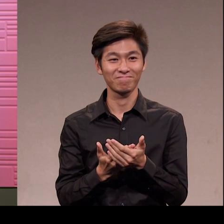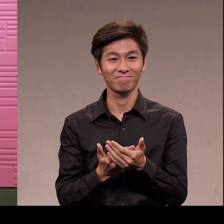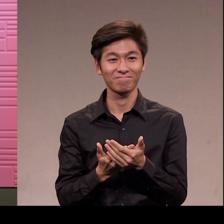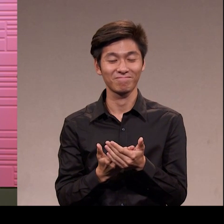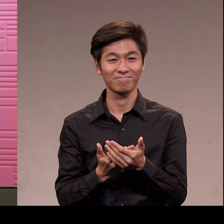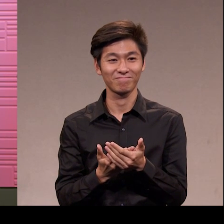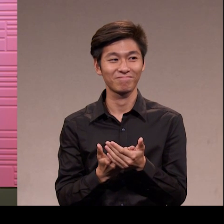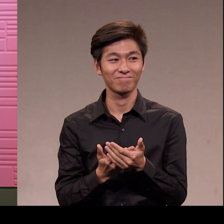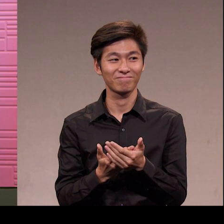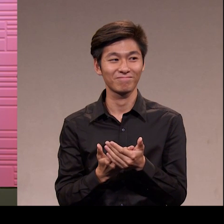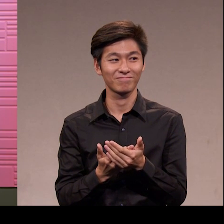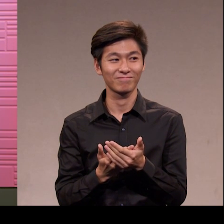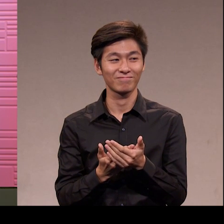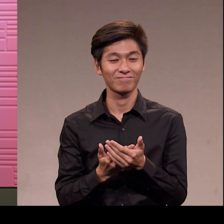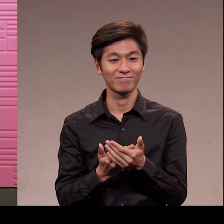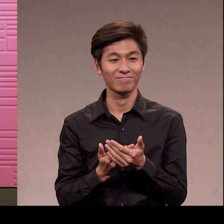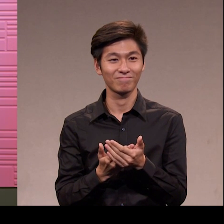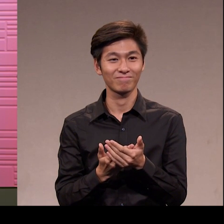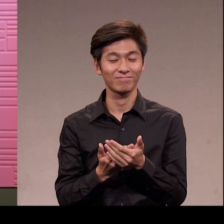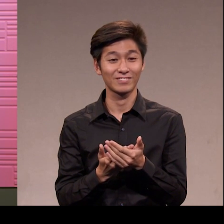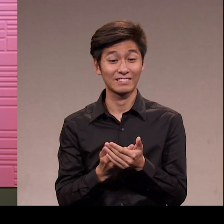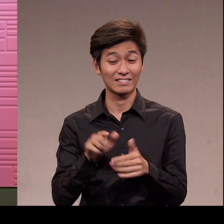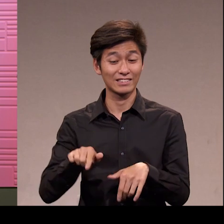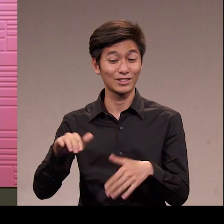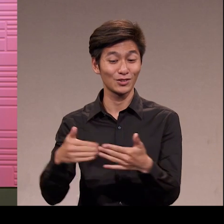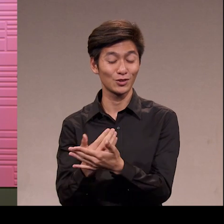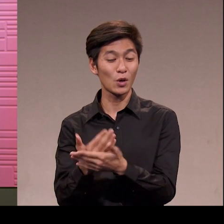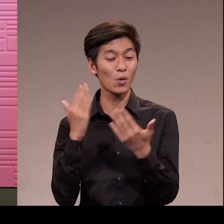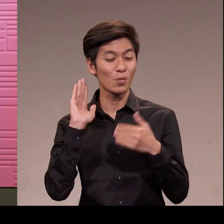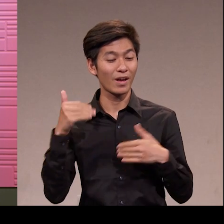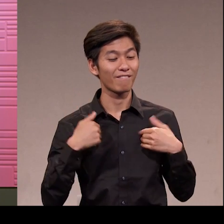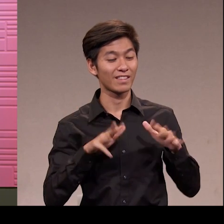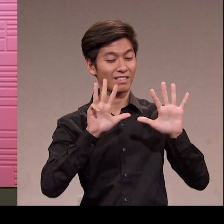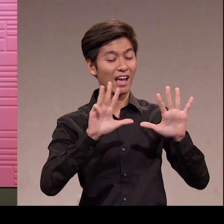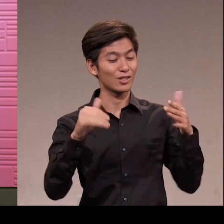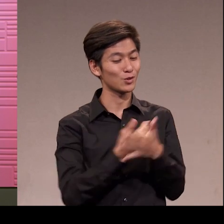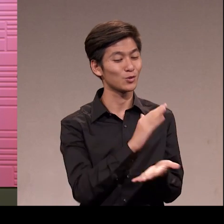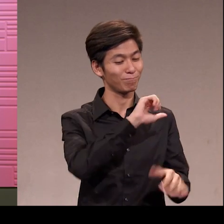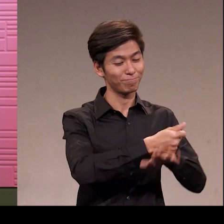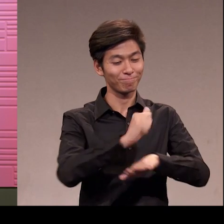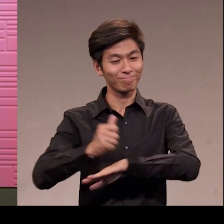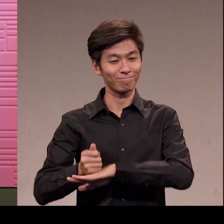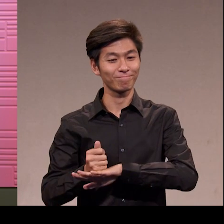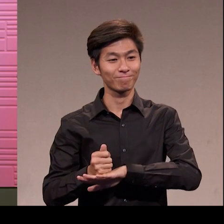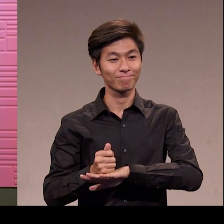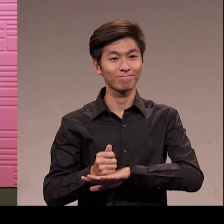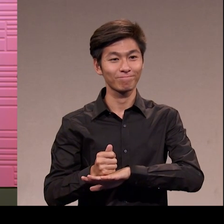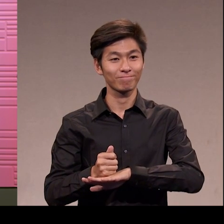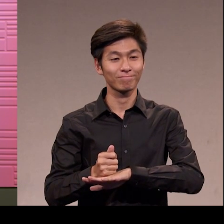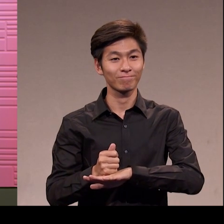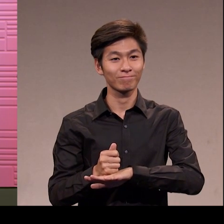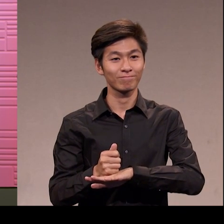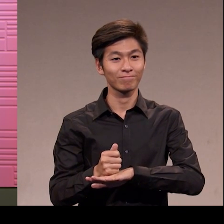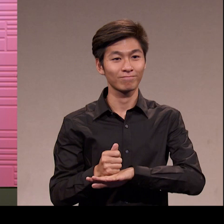This is the first of the new hawker centres. There will be 9 more new hawker centres that will be built.